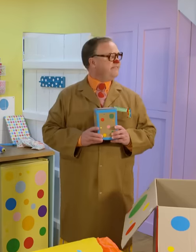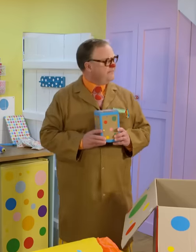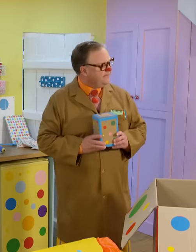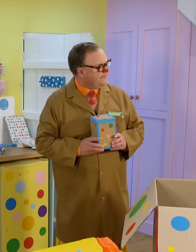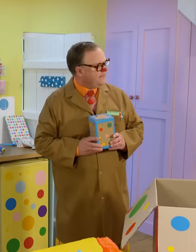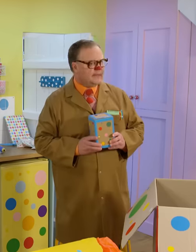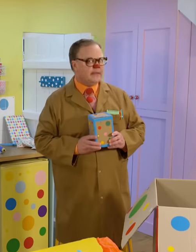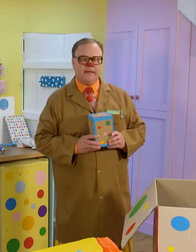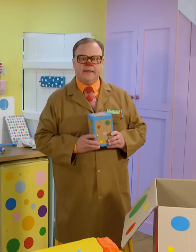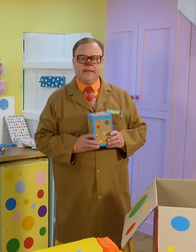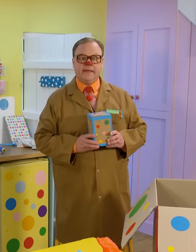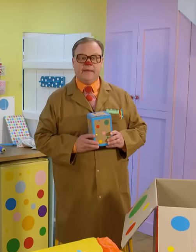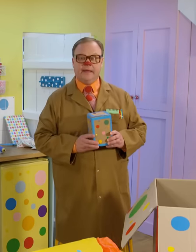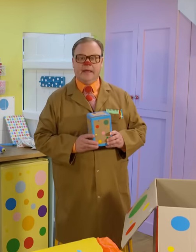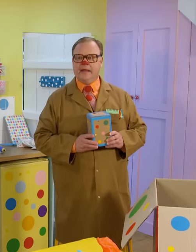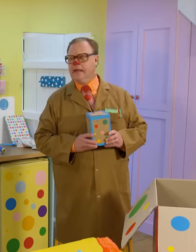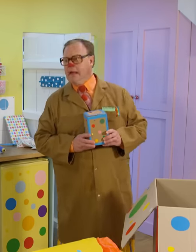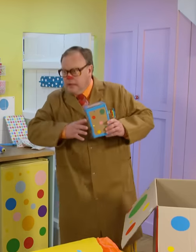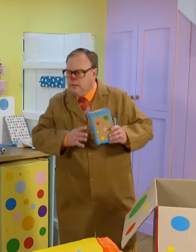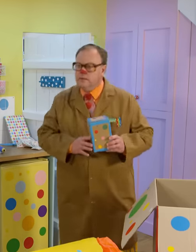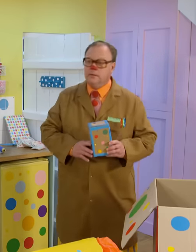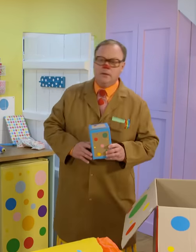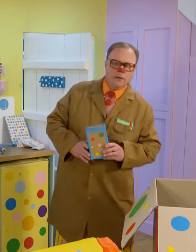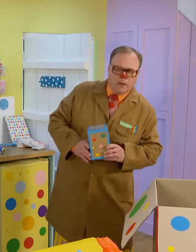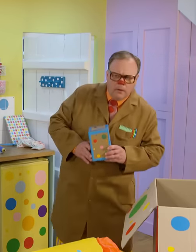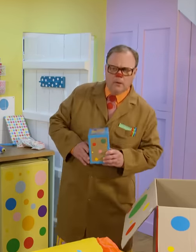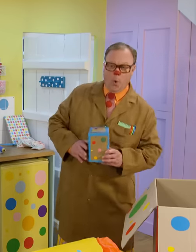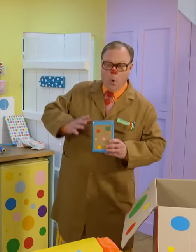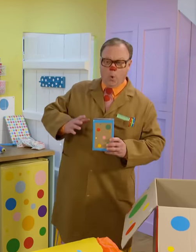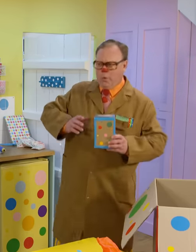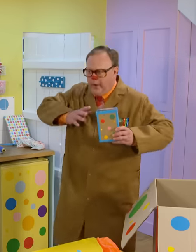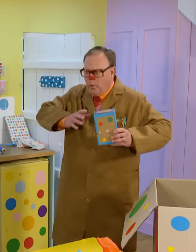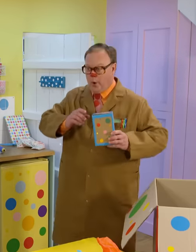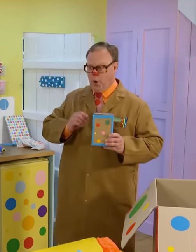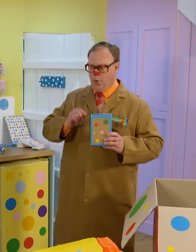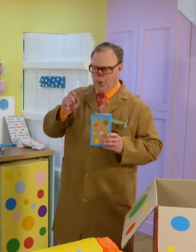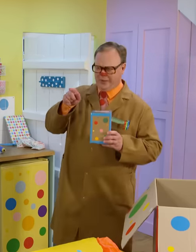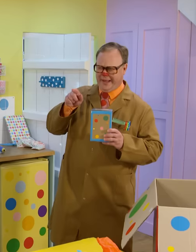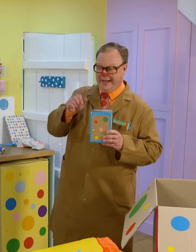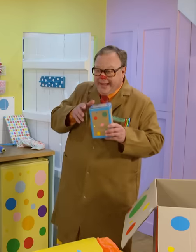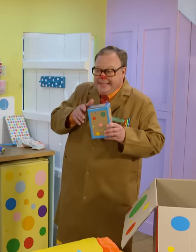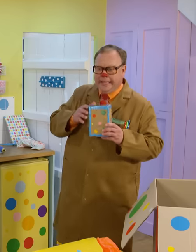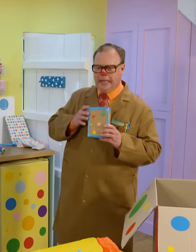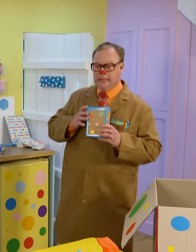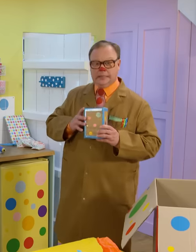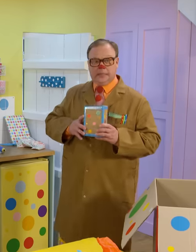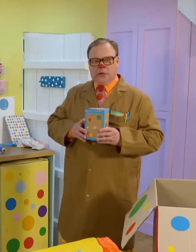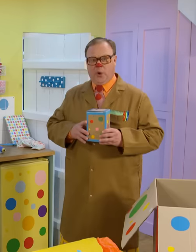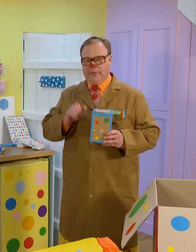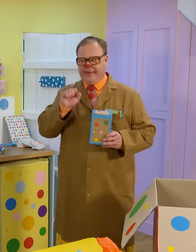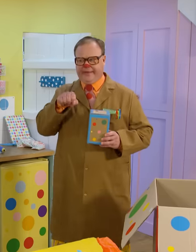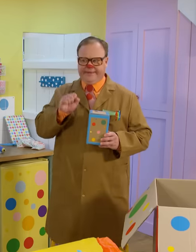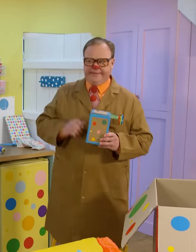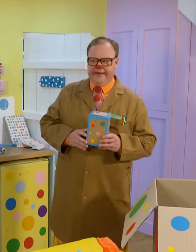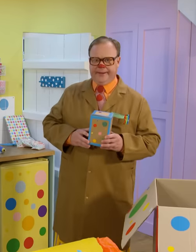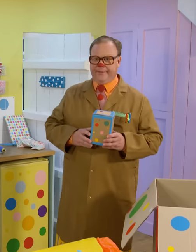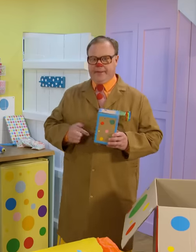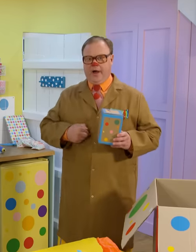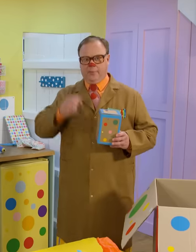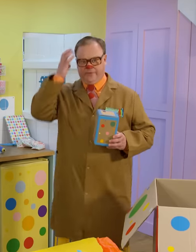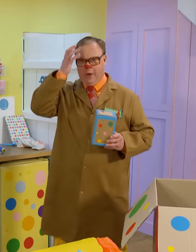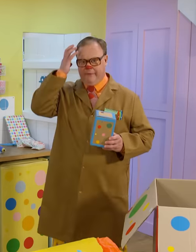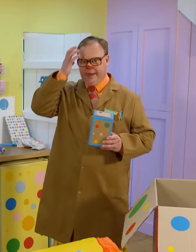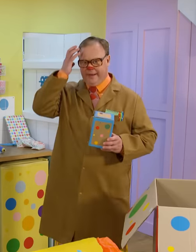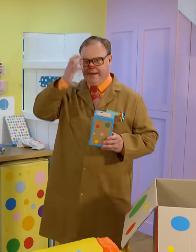he's chasing after a very bouncy ball shopkeeper tumble oh oh oh yeah oh yes uh i was worried about